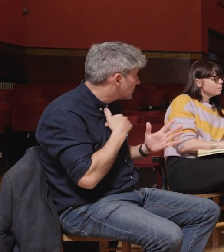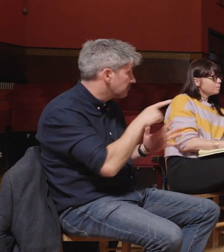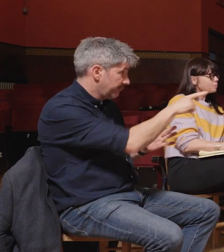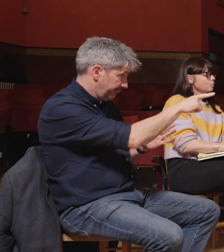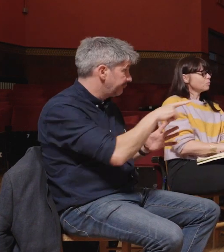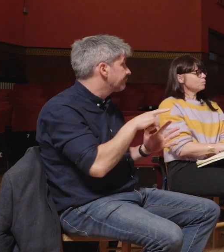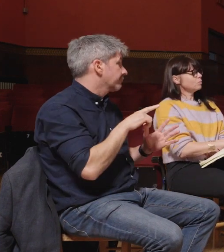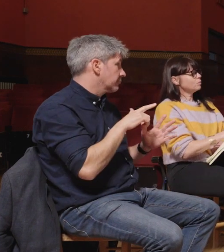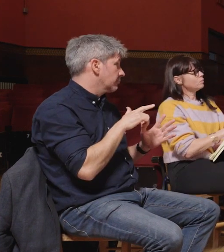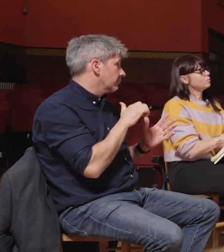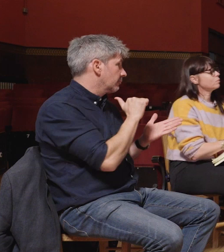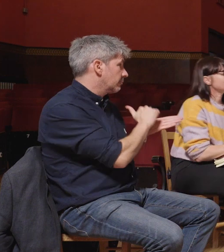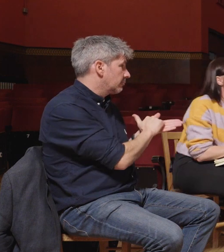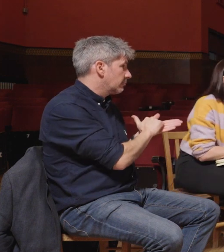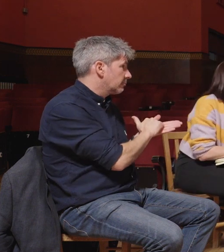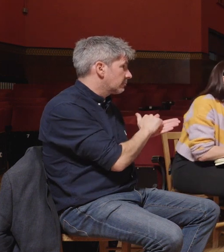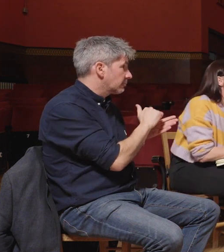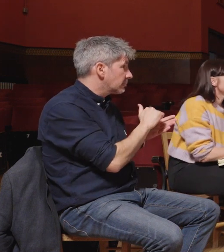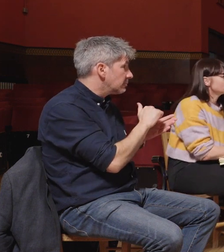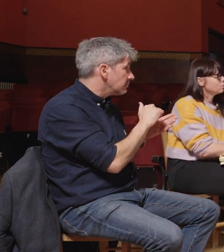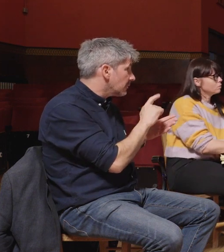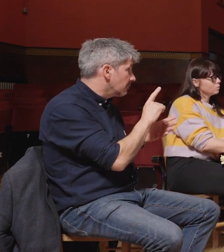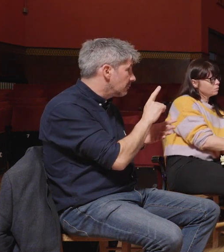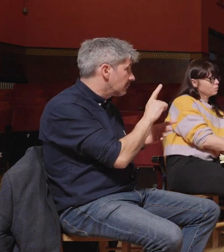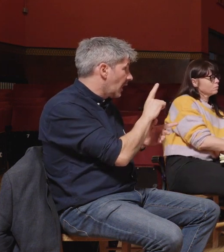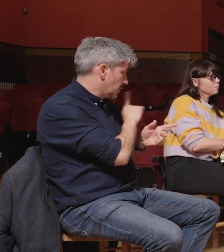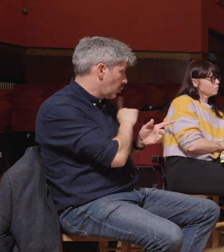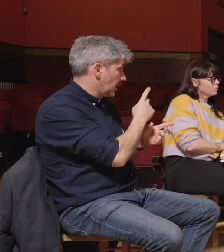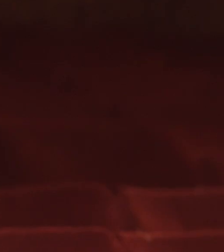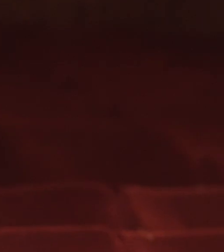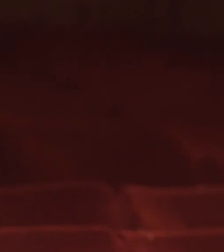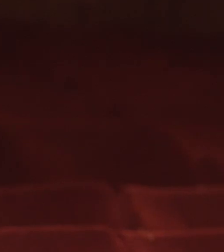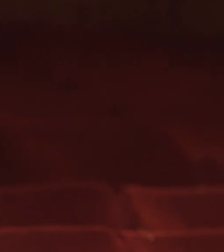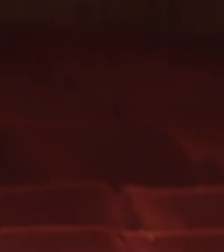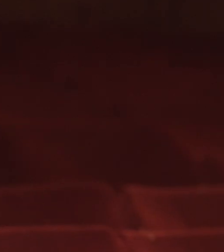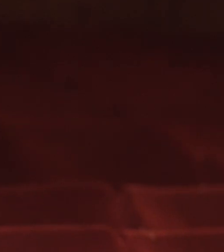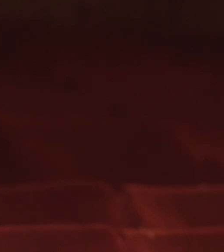That's why 25 years ago, I set up the Extant, which is a company